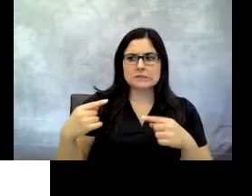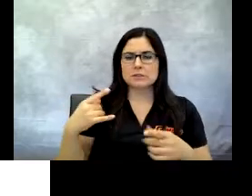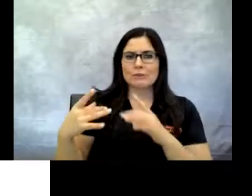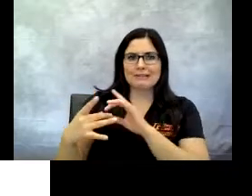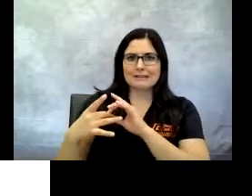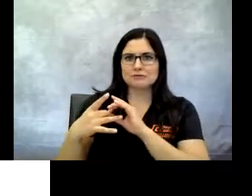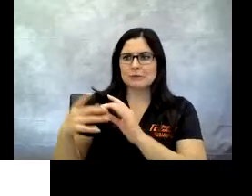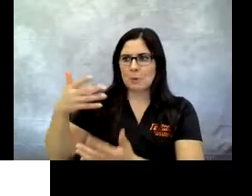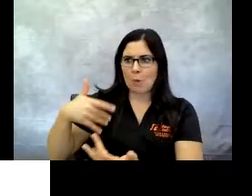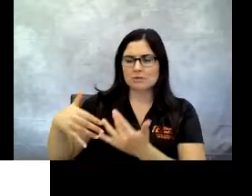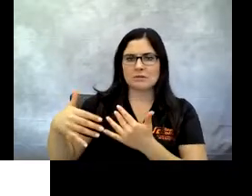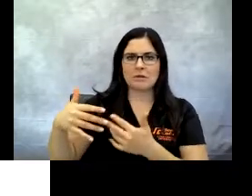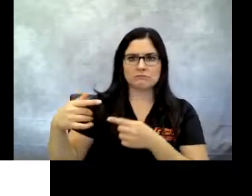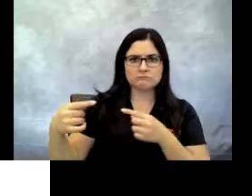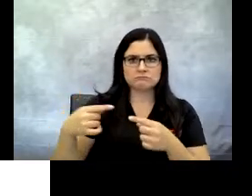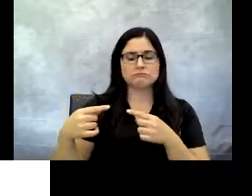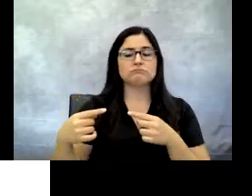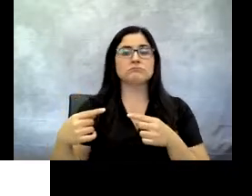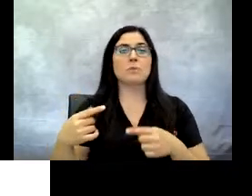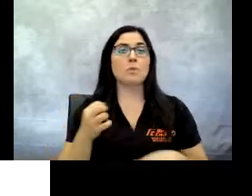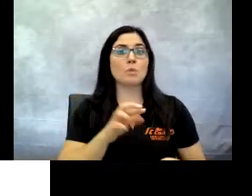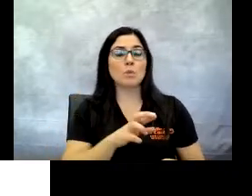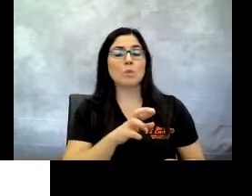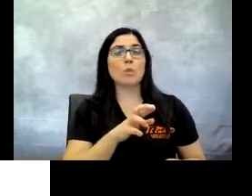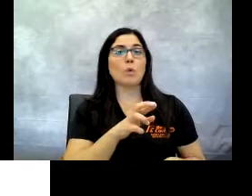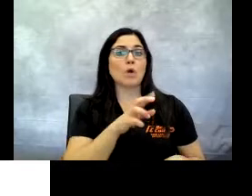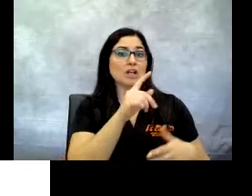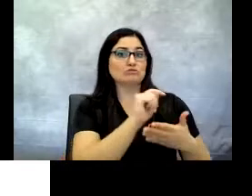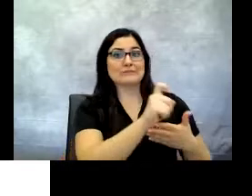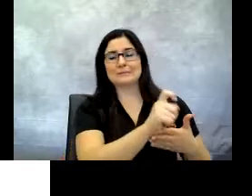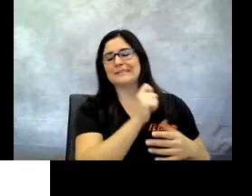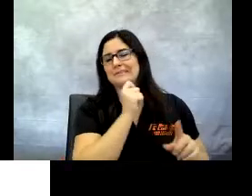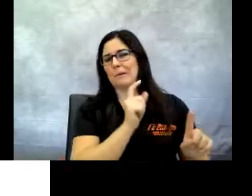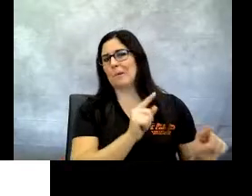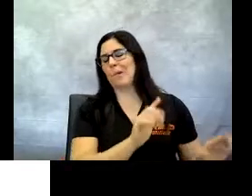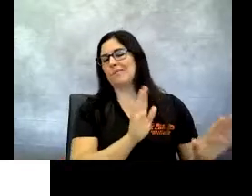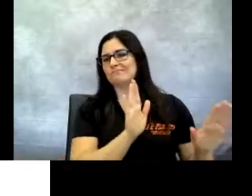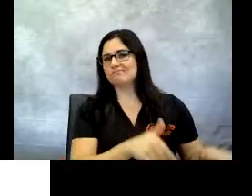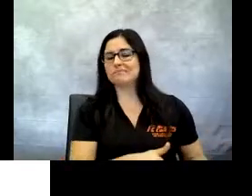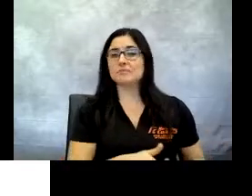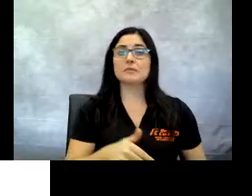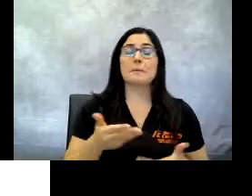They have the reduced likelihood of staying in treatment. They have more difficulty in the classroom,